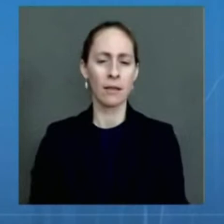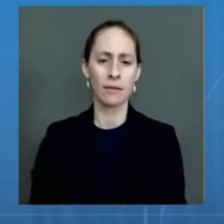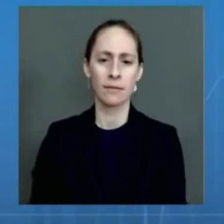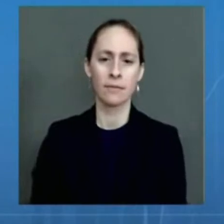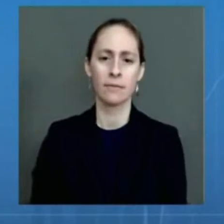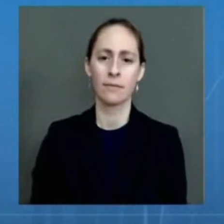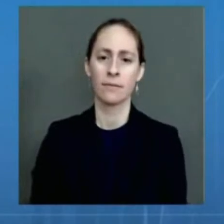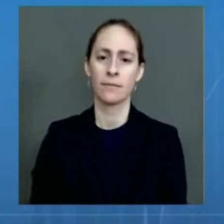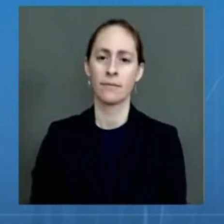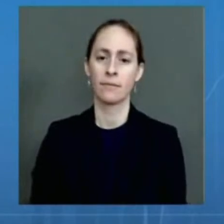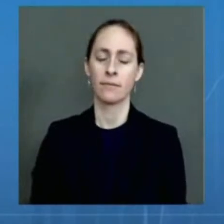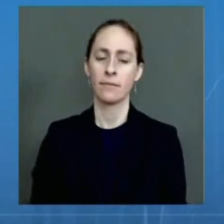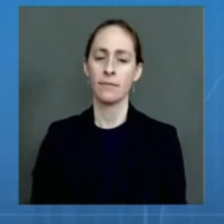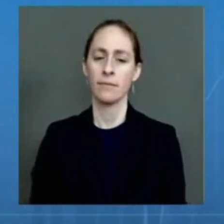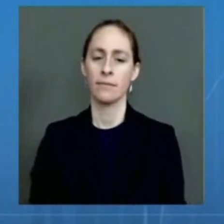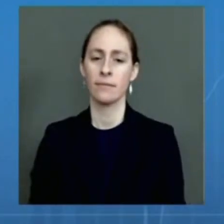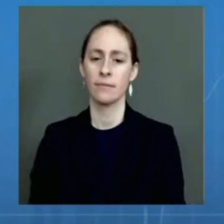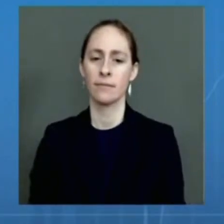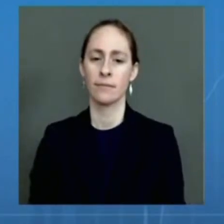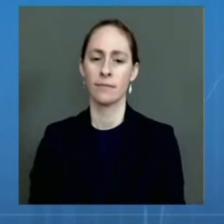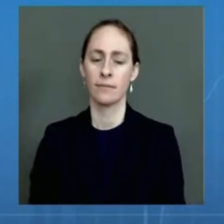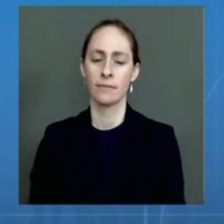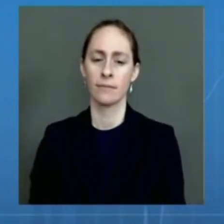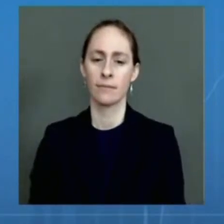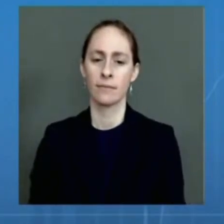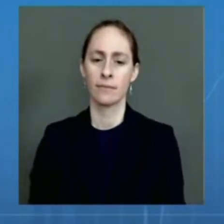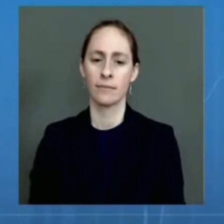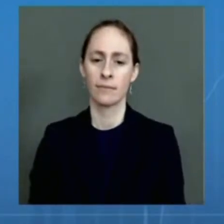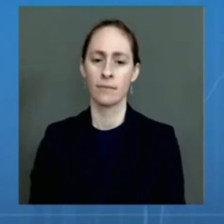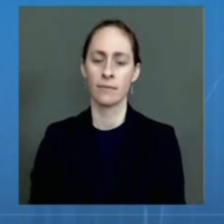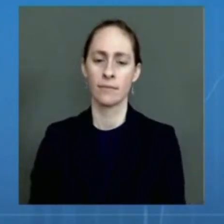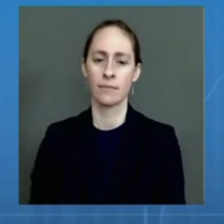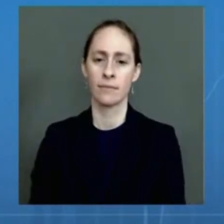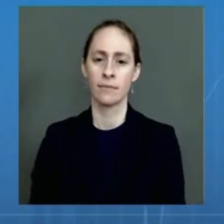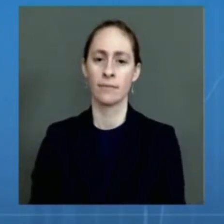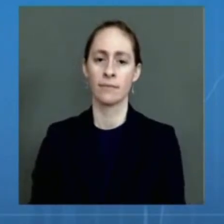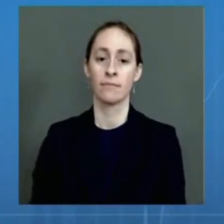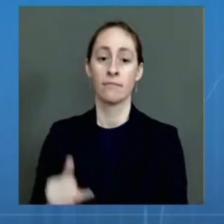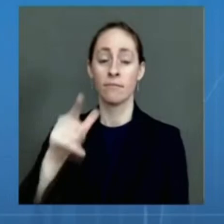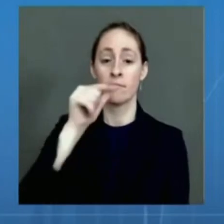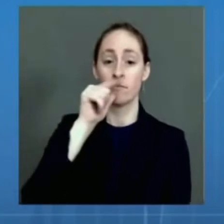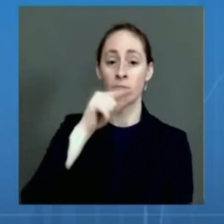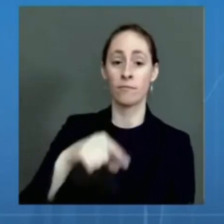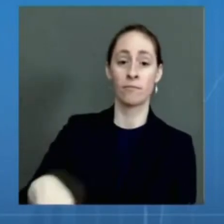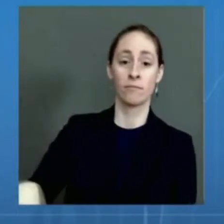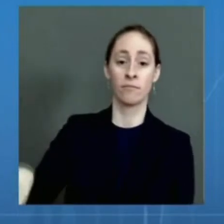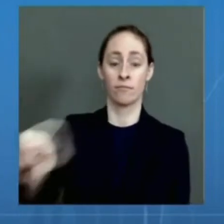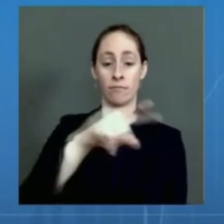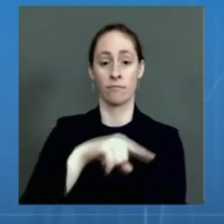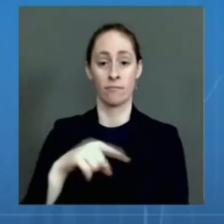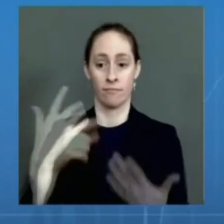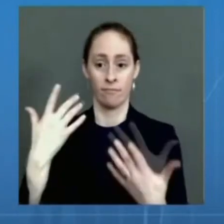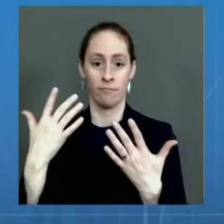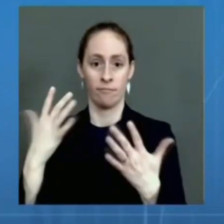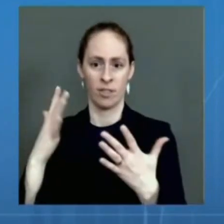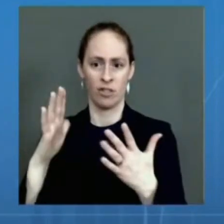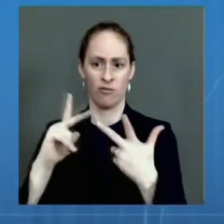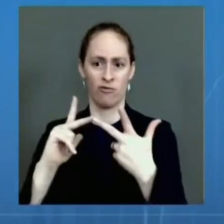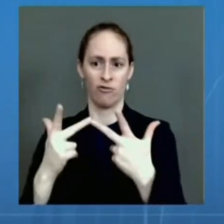ABOUT THE PERCENT BOOSTED IS